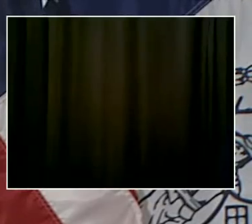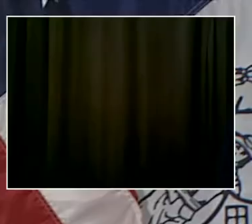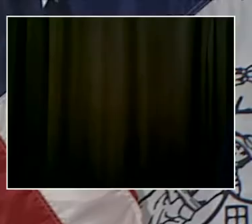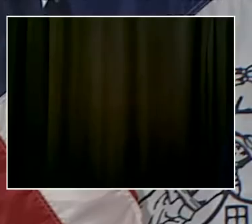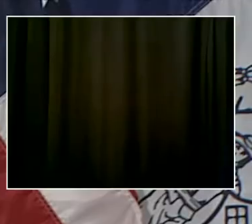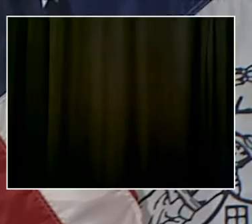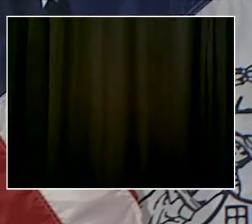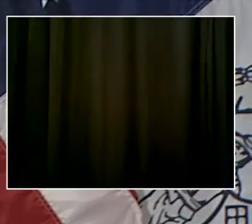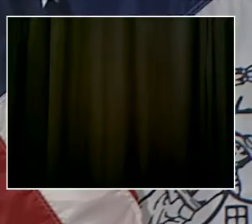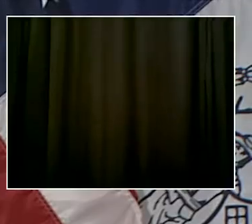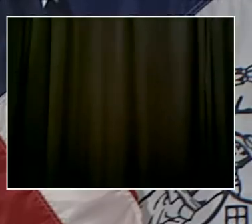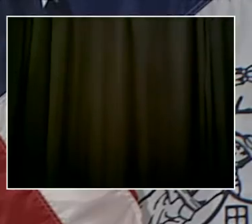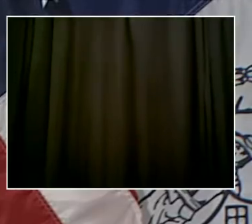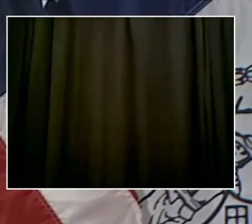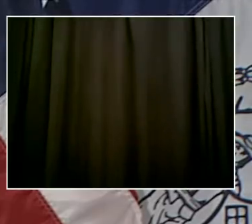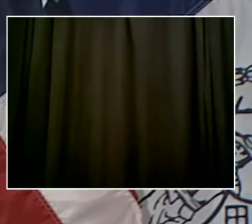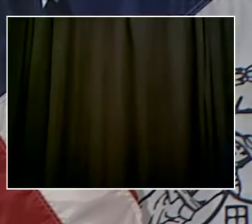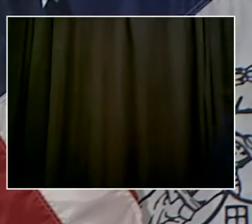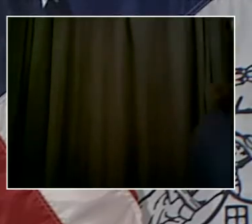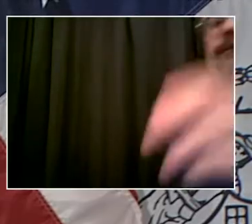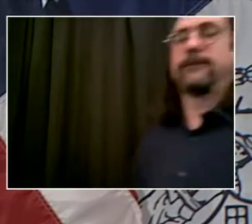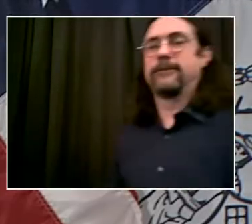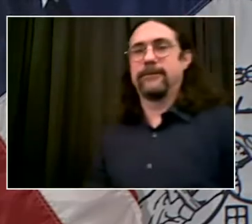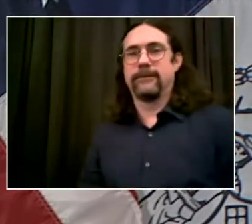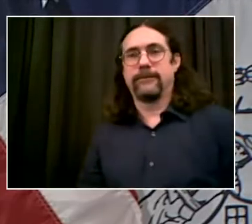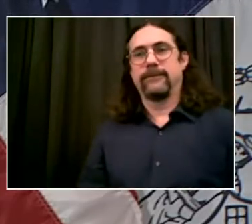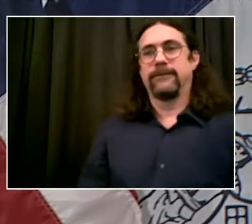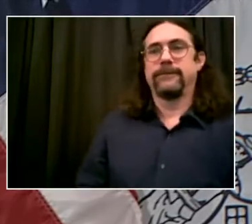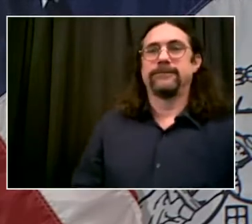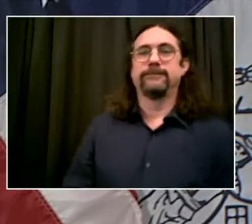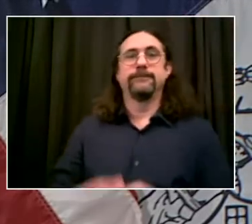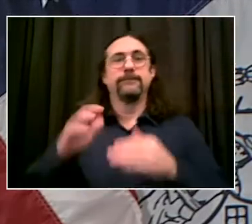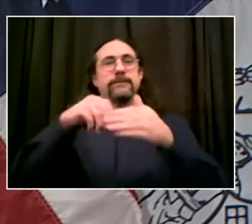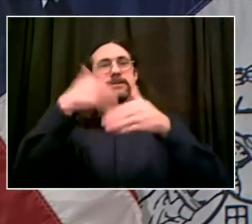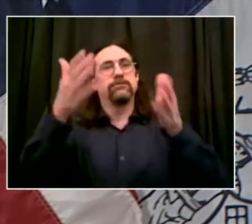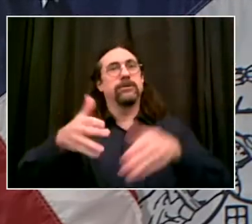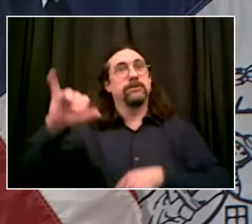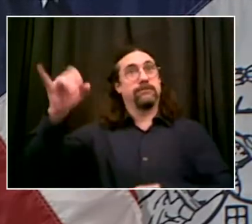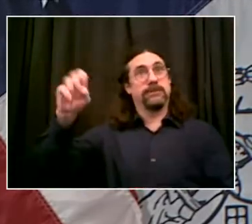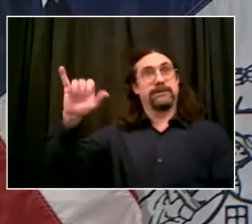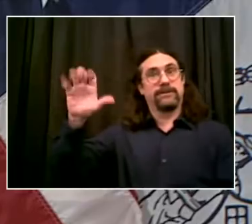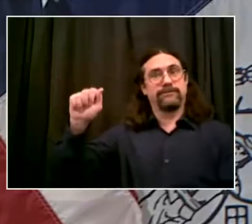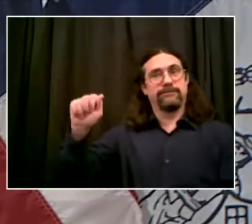YOU BACK IN A MOMENT. THE NEXT IS